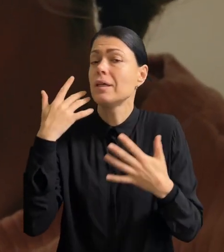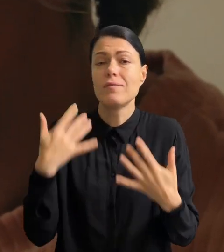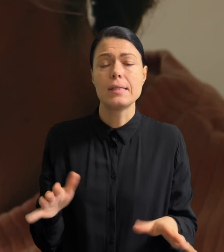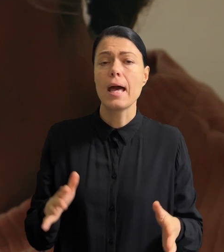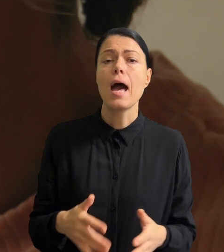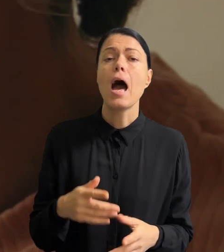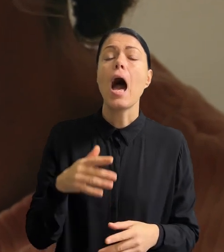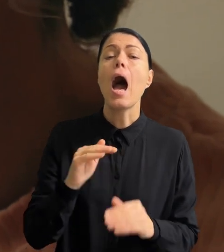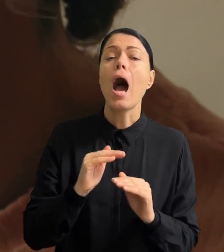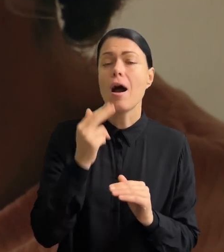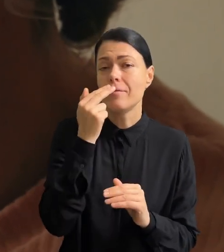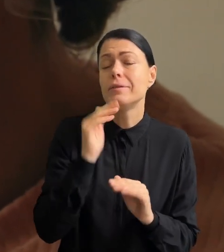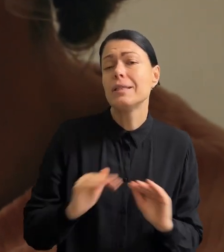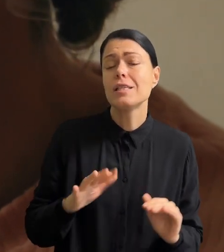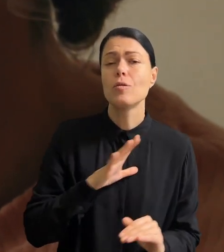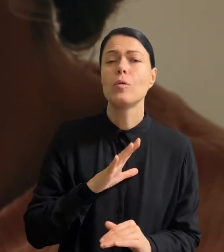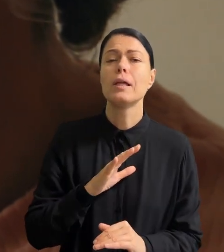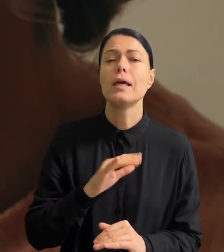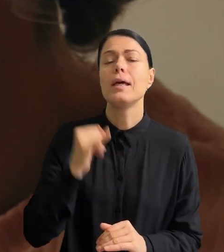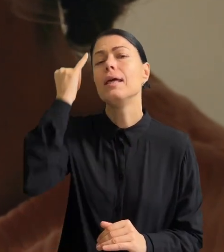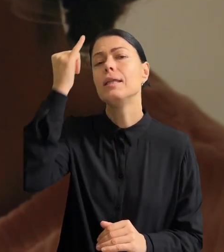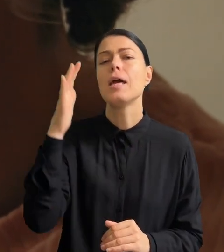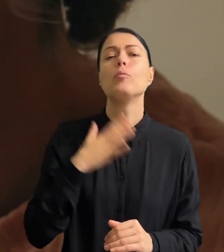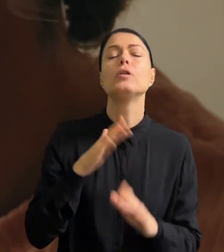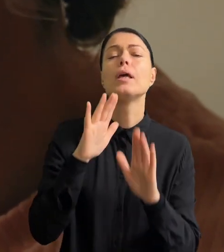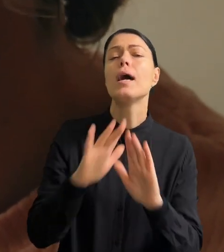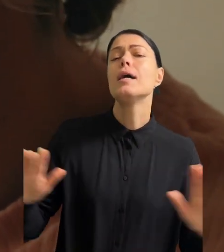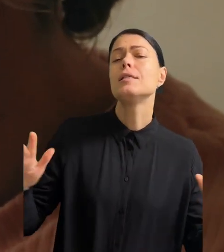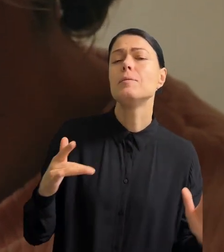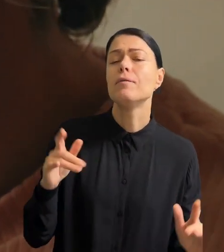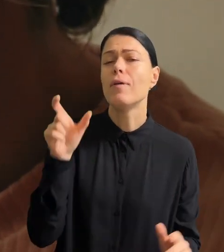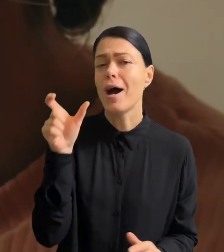And of course, in childhood, there were dreams of becoming a singer or an actress.